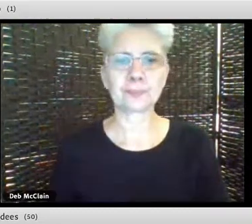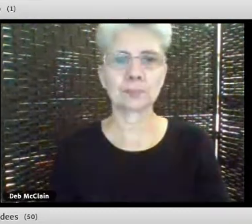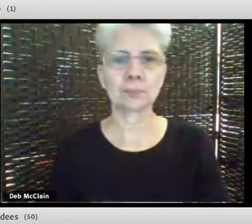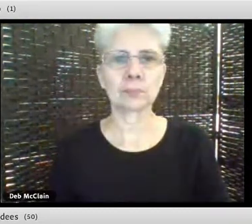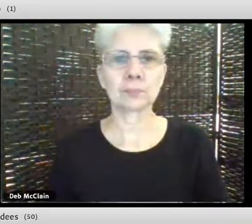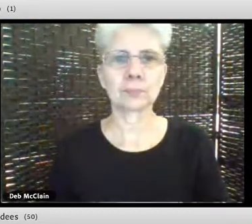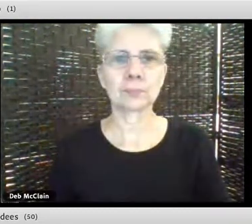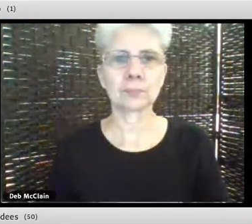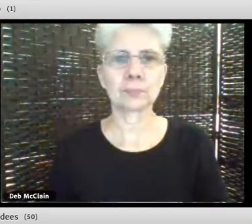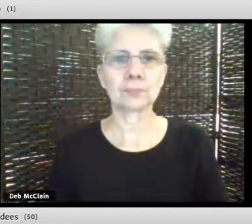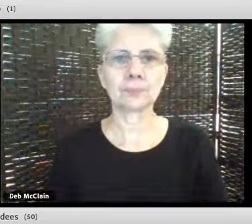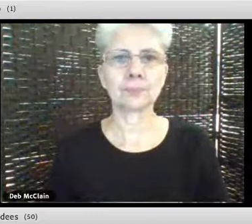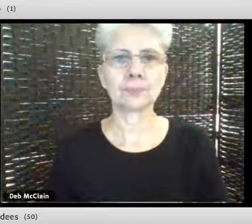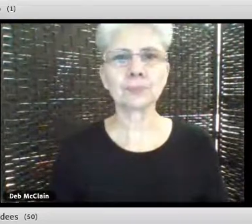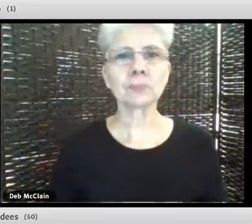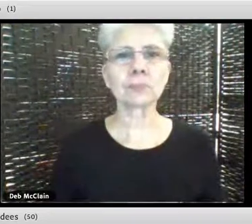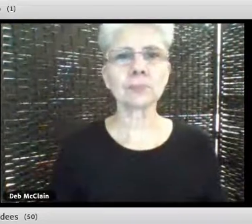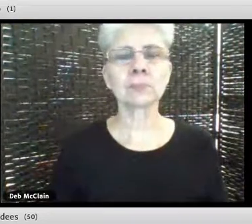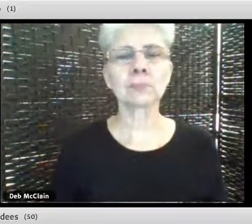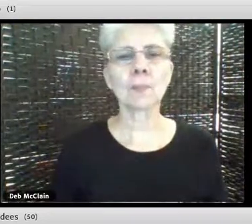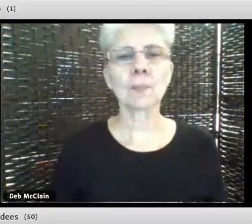I'm going to stop sharing my screen. Give me just a second.